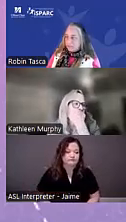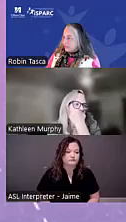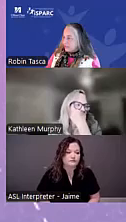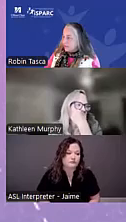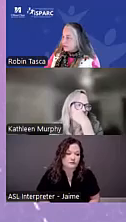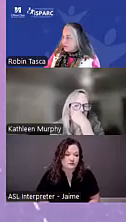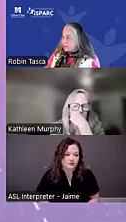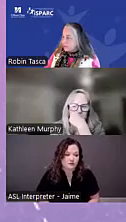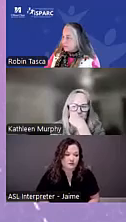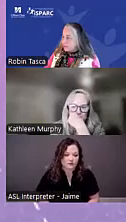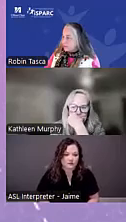I'm just reading all the chats.